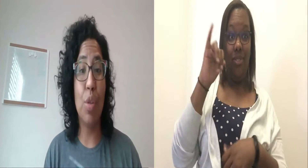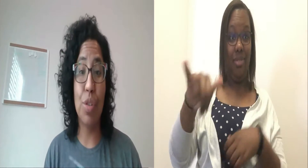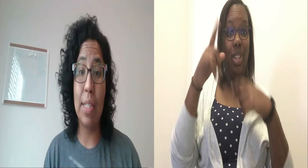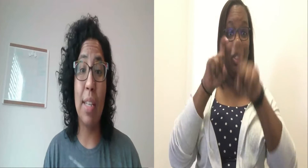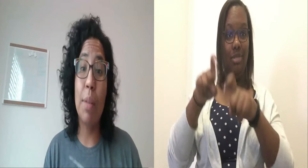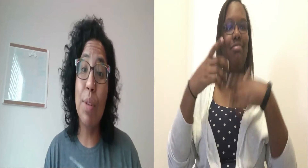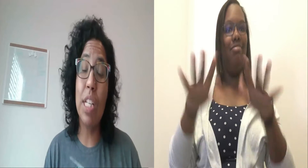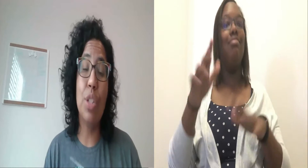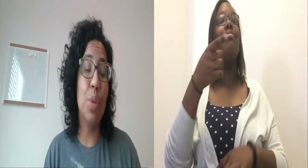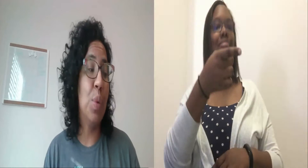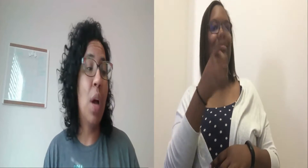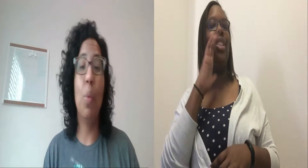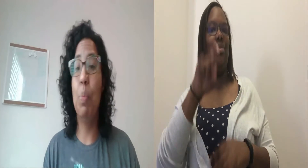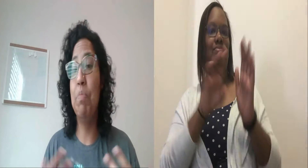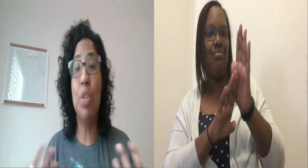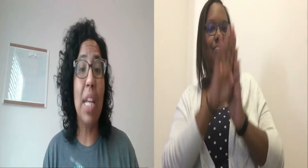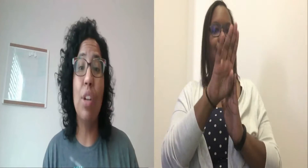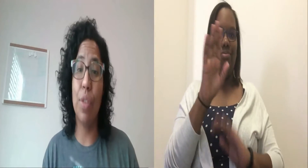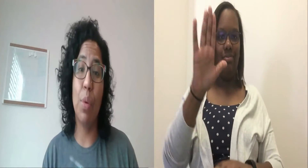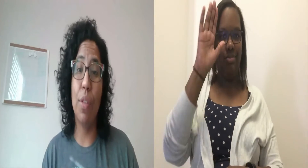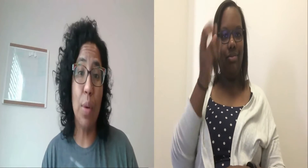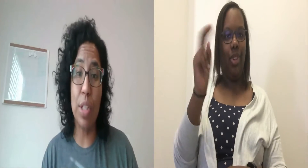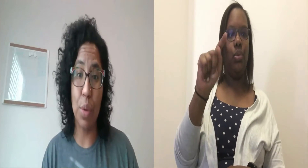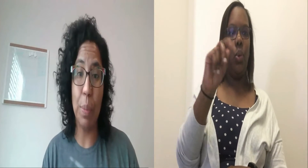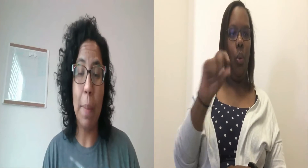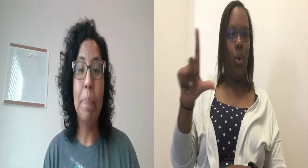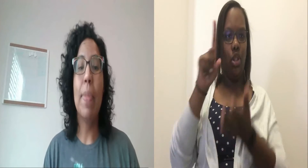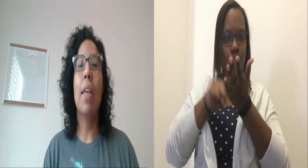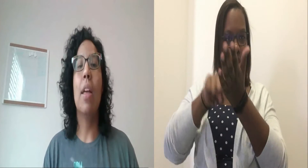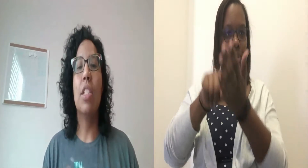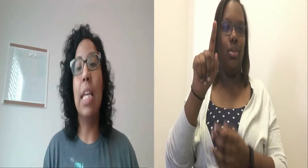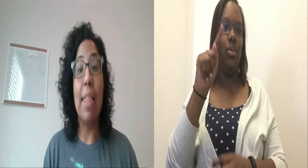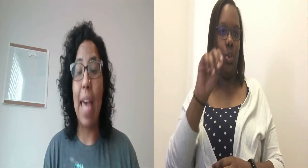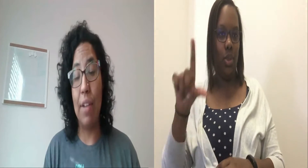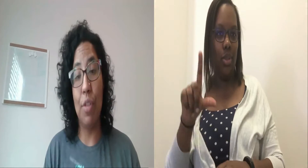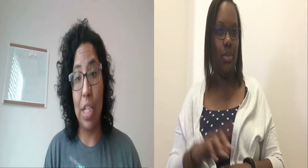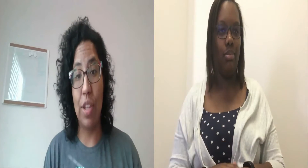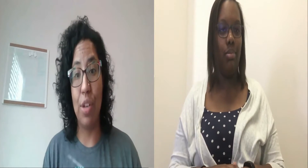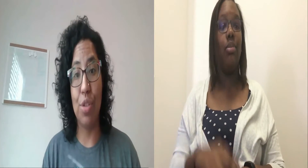go straight to the community to do an interview or a focus group to get that information that you're